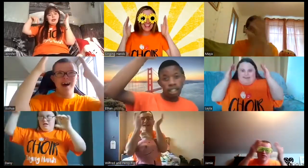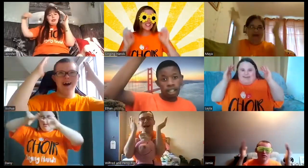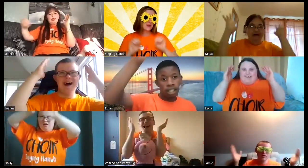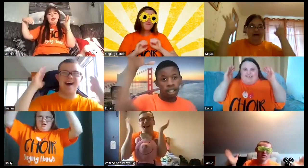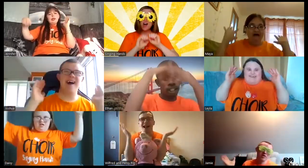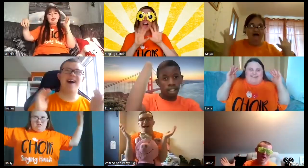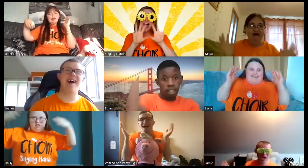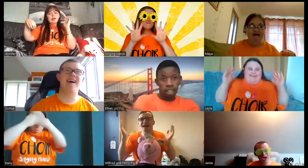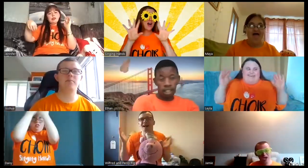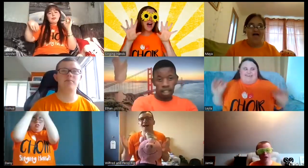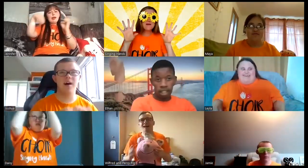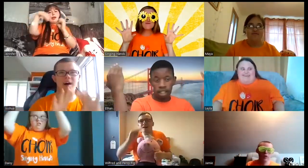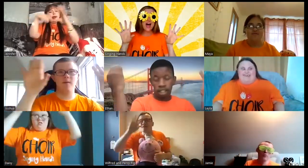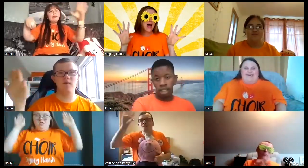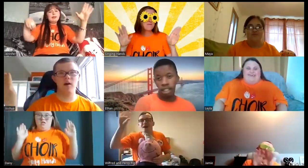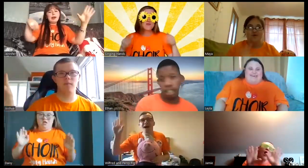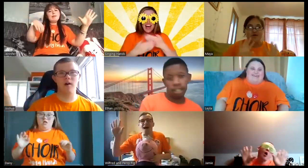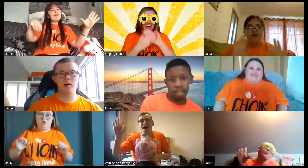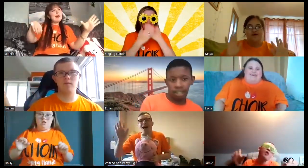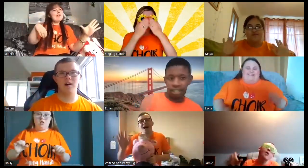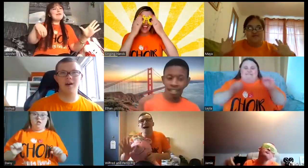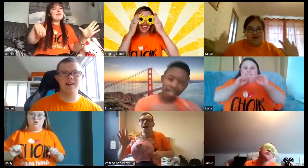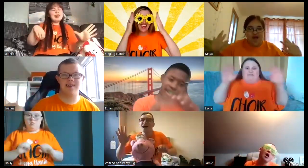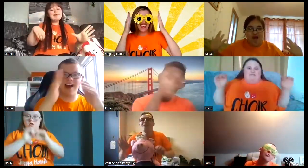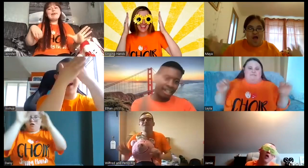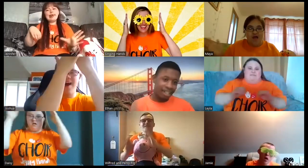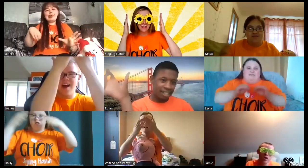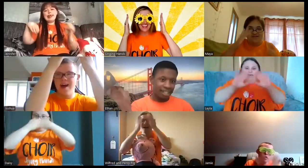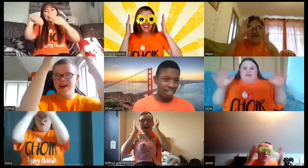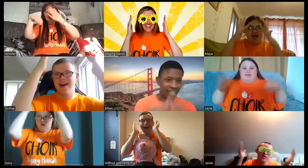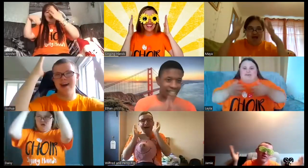It's a bright, bright, bright, bright day (bright)